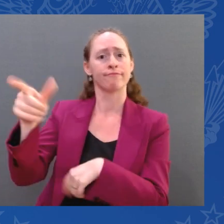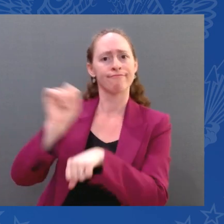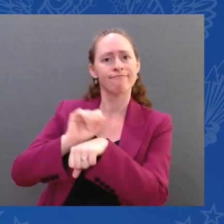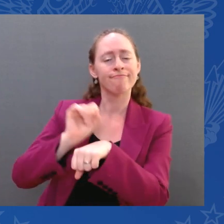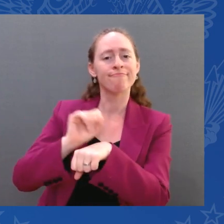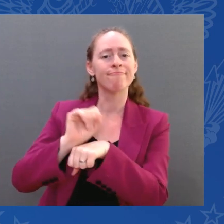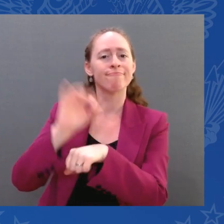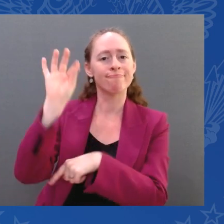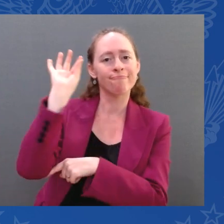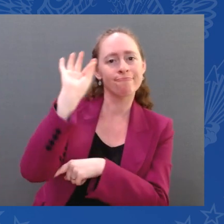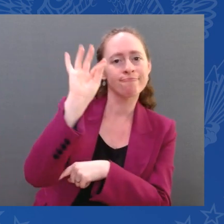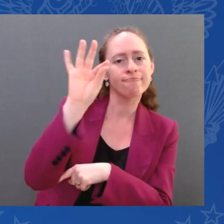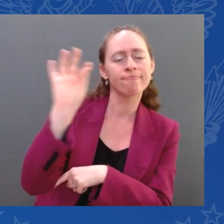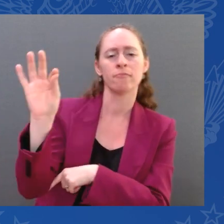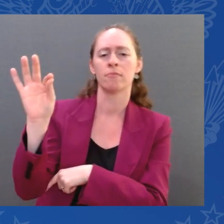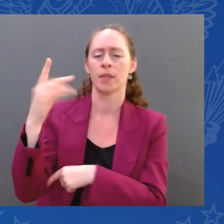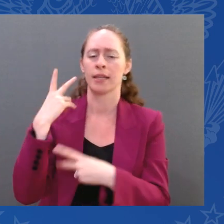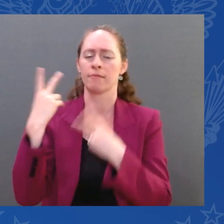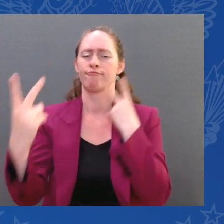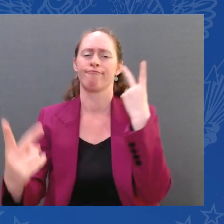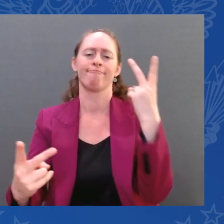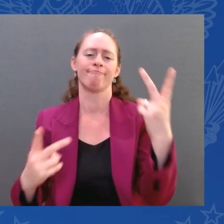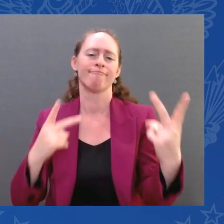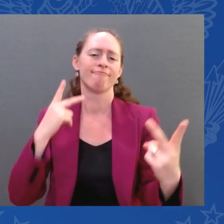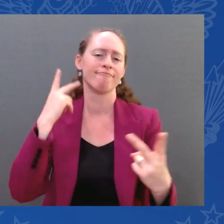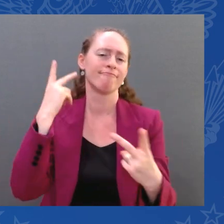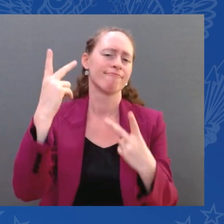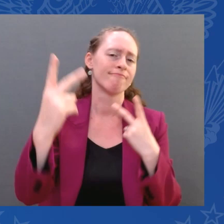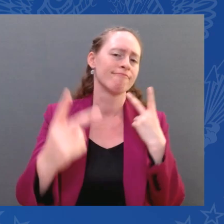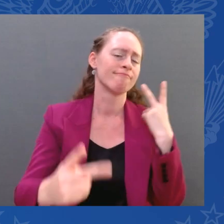And at 91 years young he still practicing law.